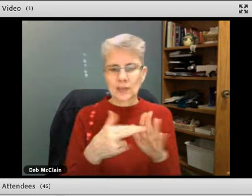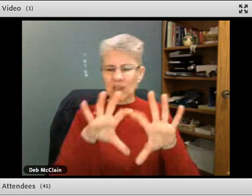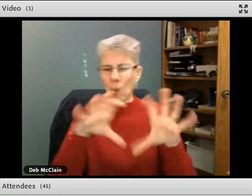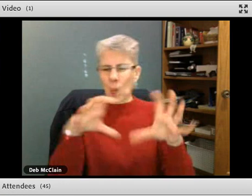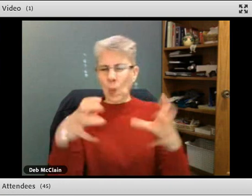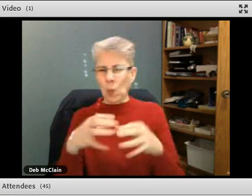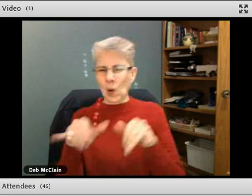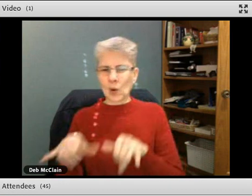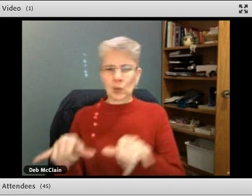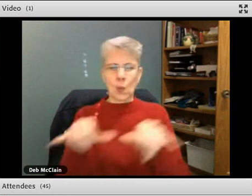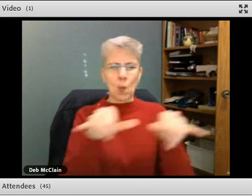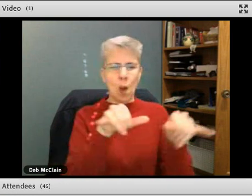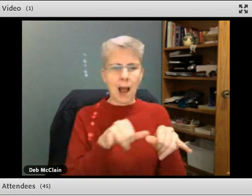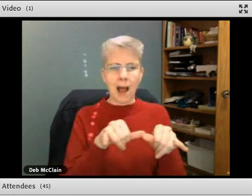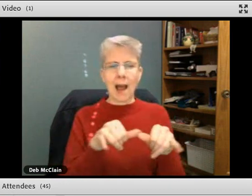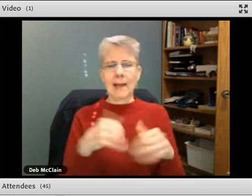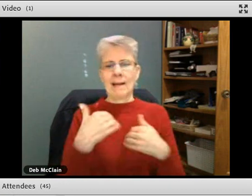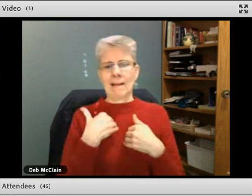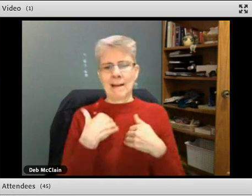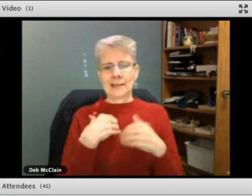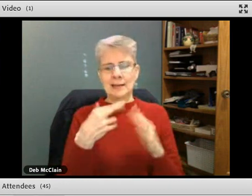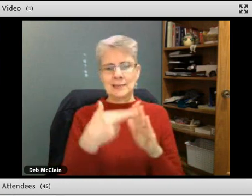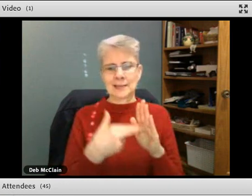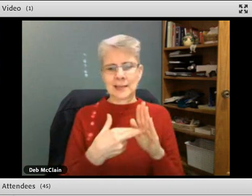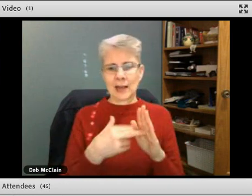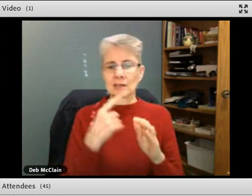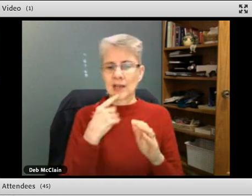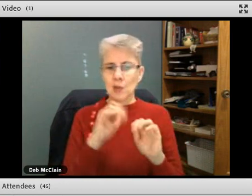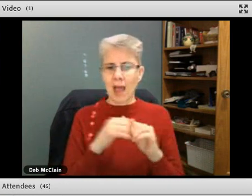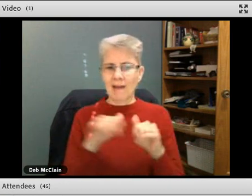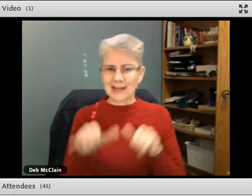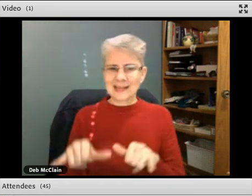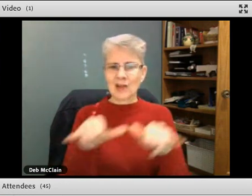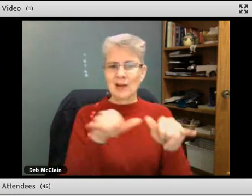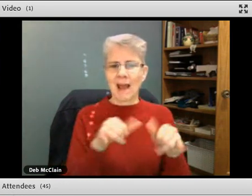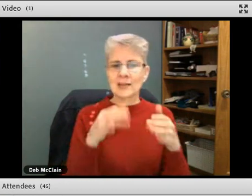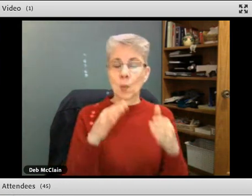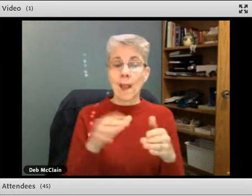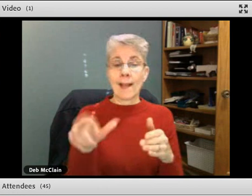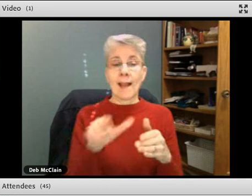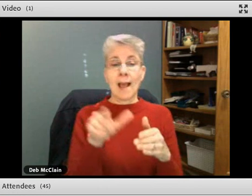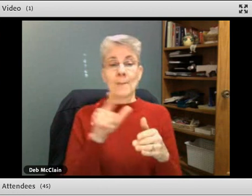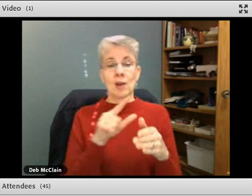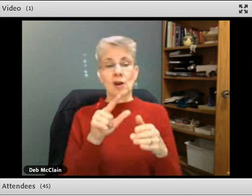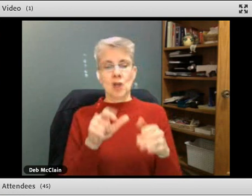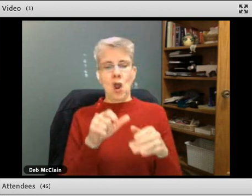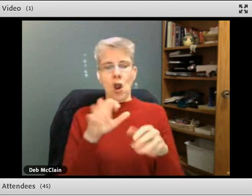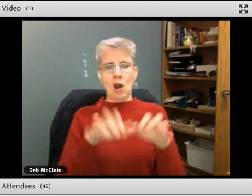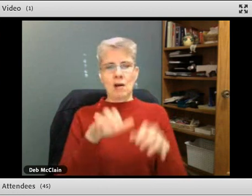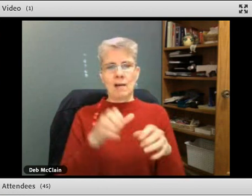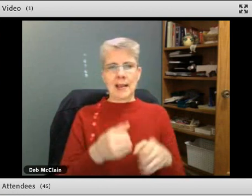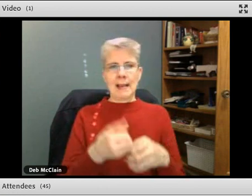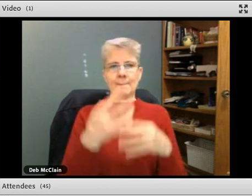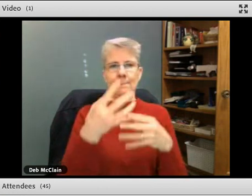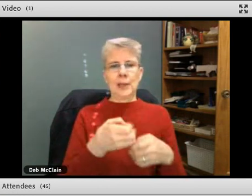libraries are inputting data. So, it tells you where you get this information for the title,